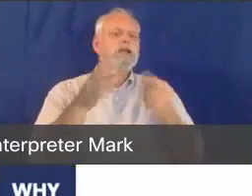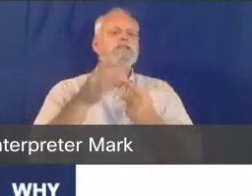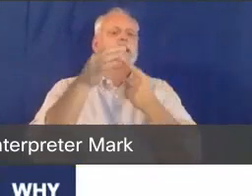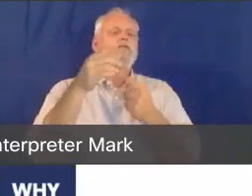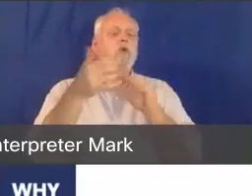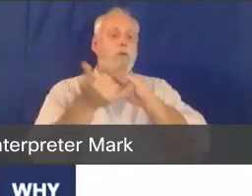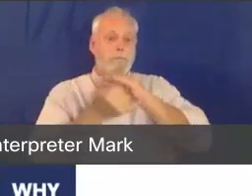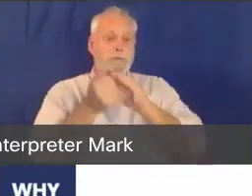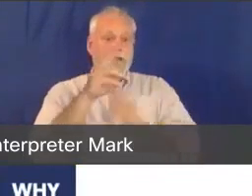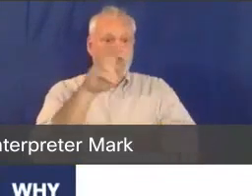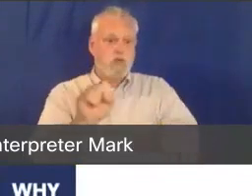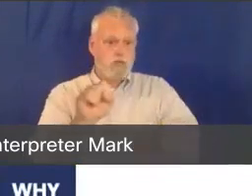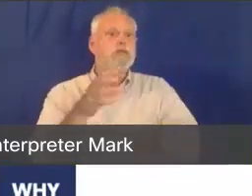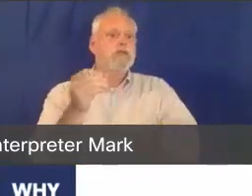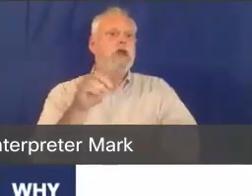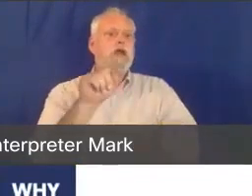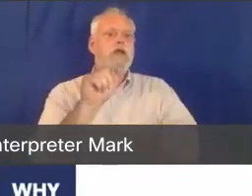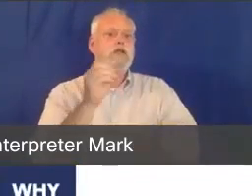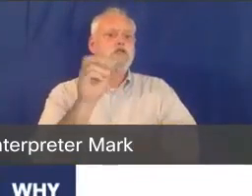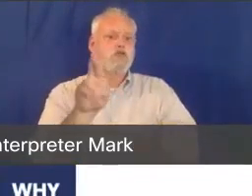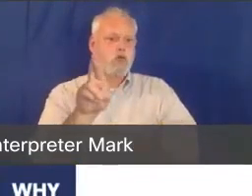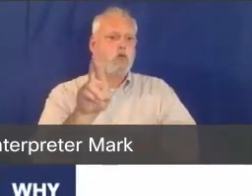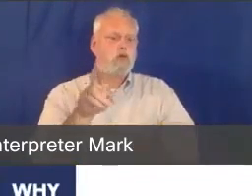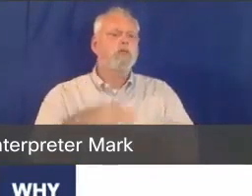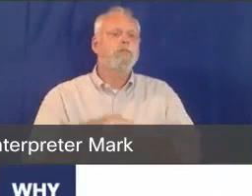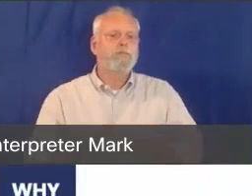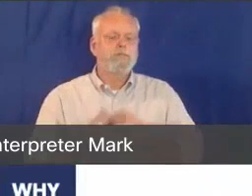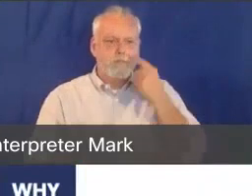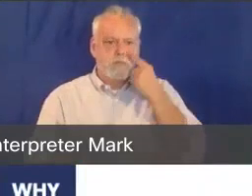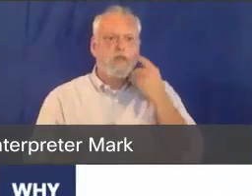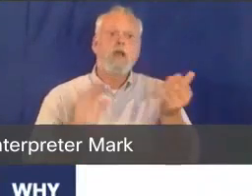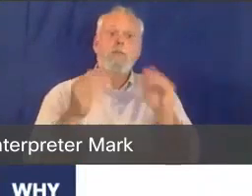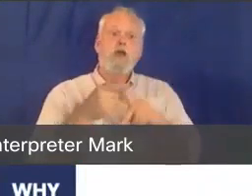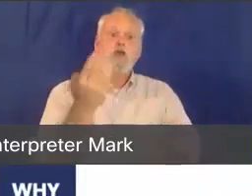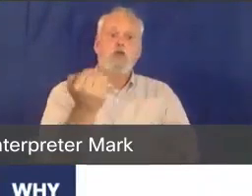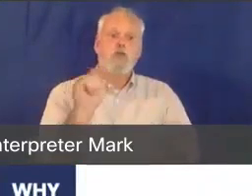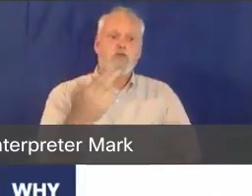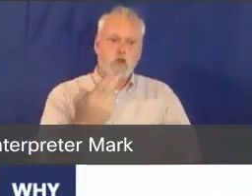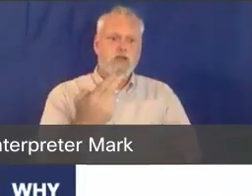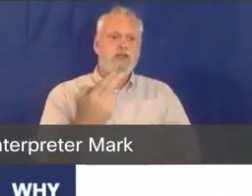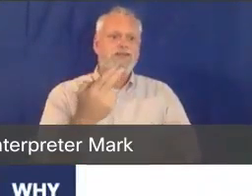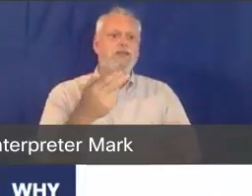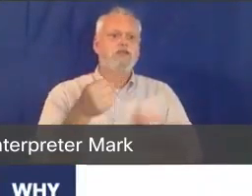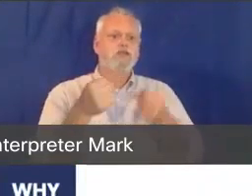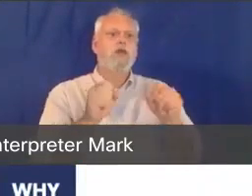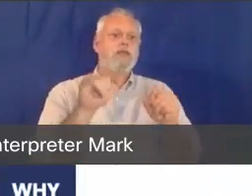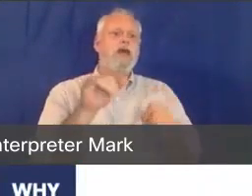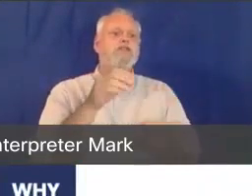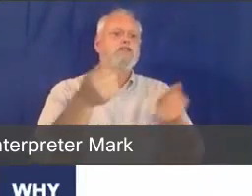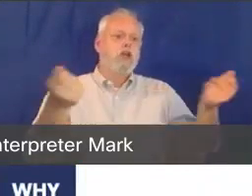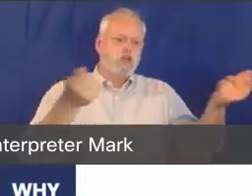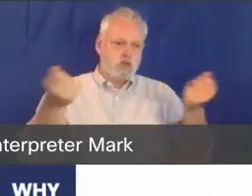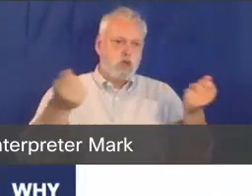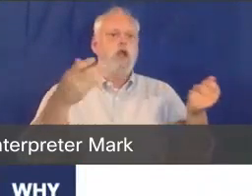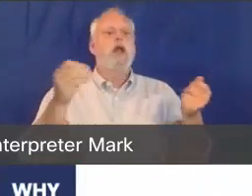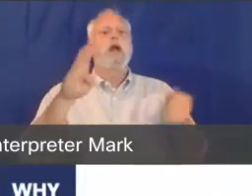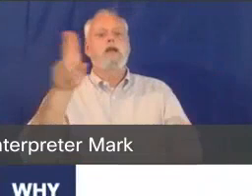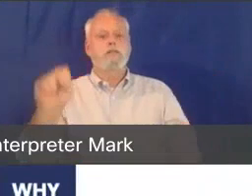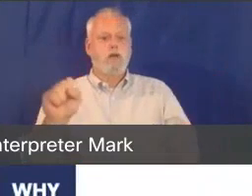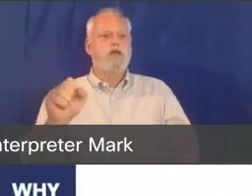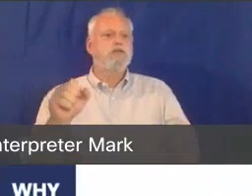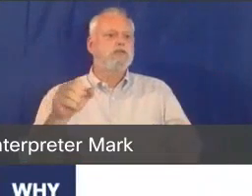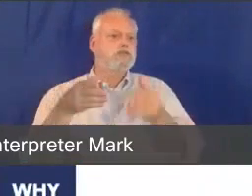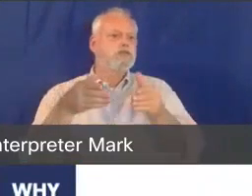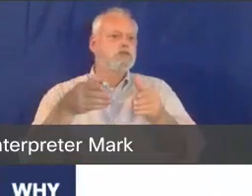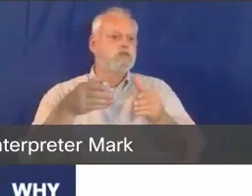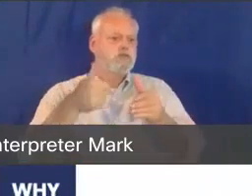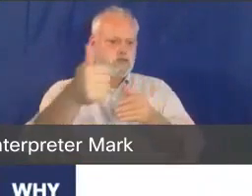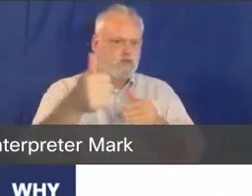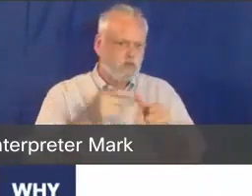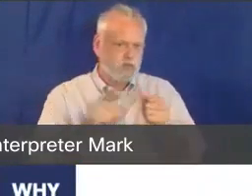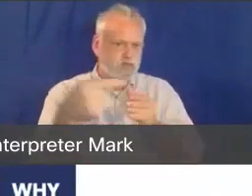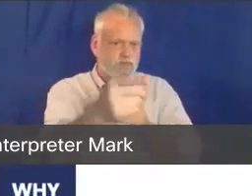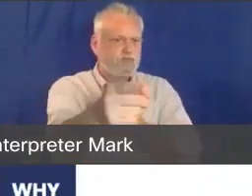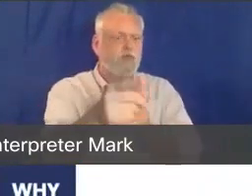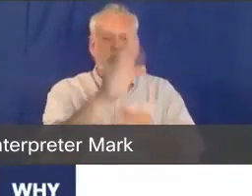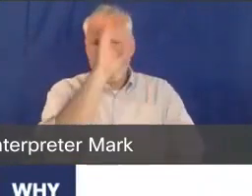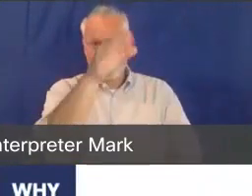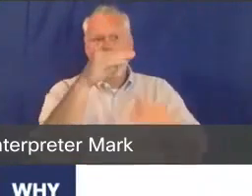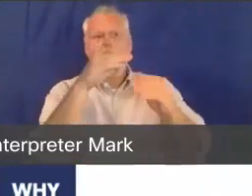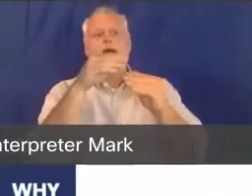And so it's a natural candidate compared to 14th Street, for example, which is designated as a truck and bust through route, which should be pretty prioritize for both the larger vehicles and passenger vehicles as it provides direct highway access to 395. it's another.